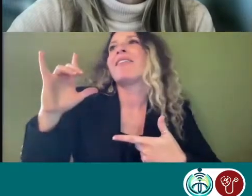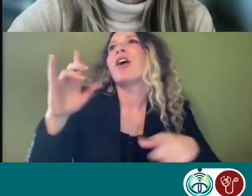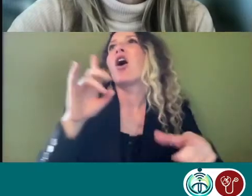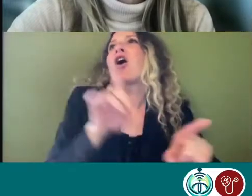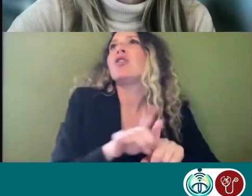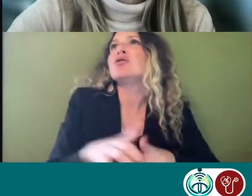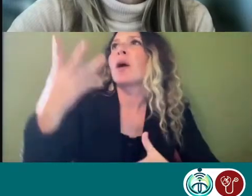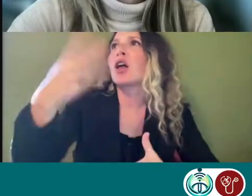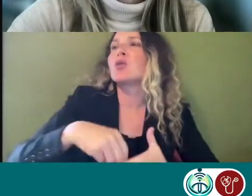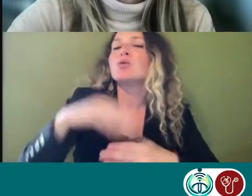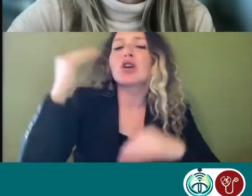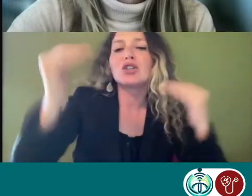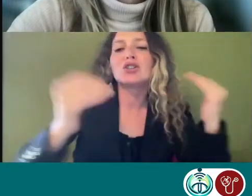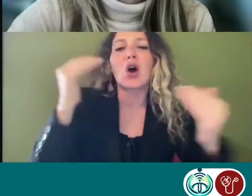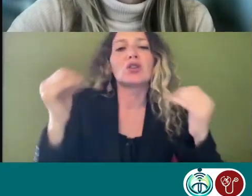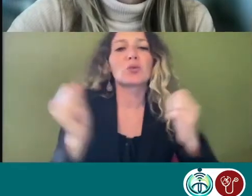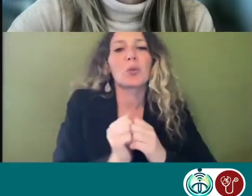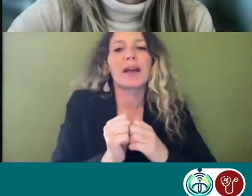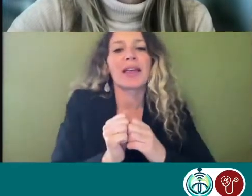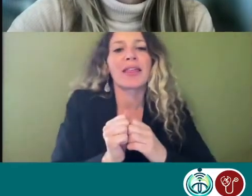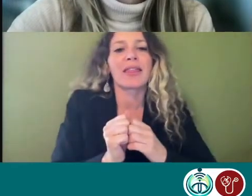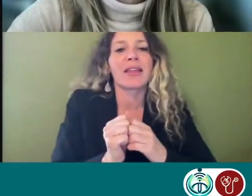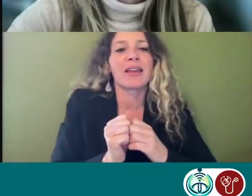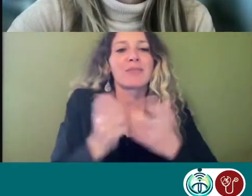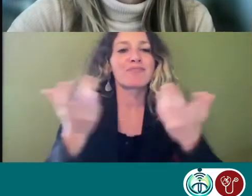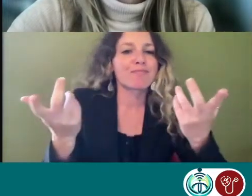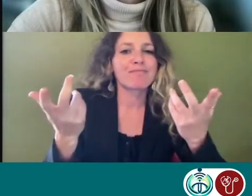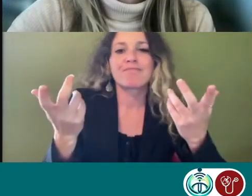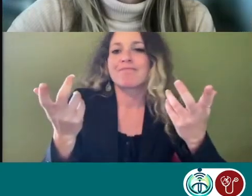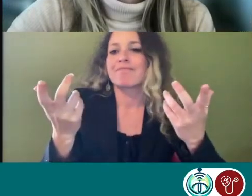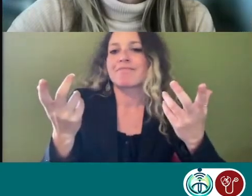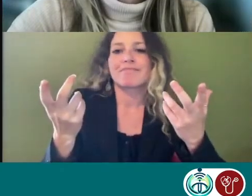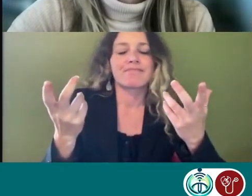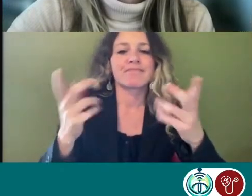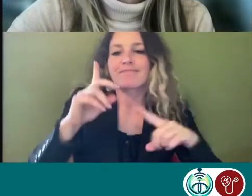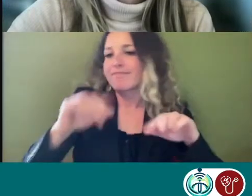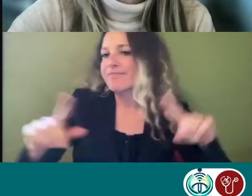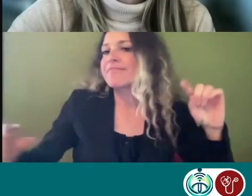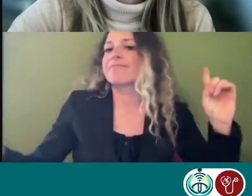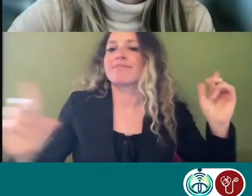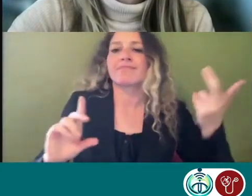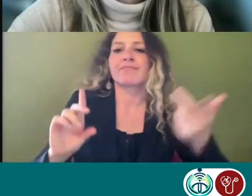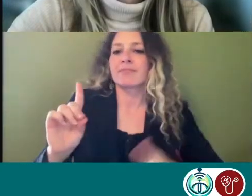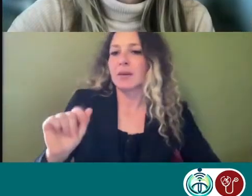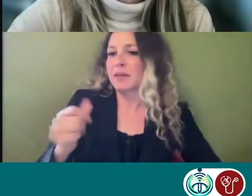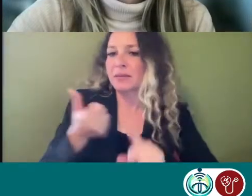with intellectual disabilities themselves across a range of different identities, parents and